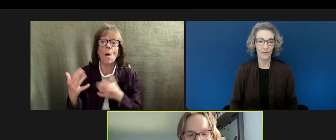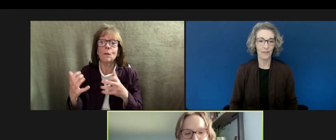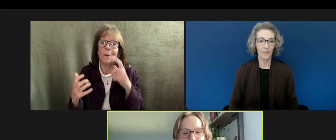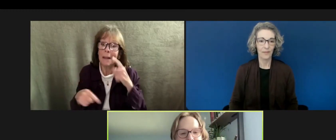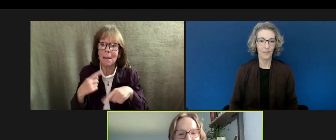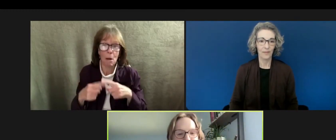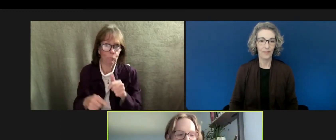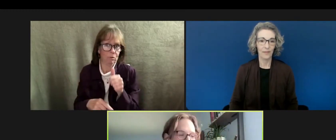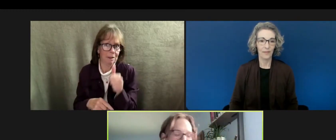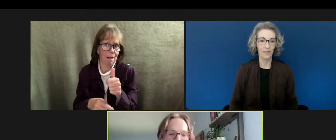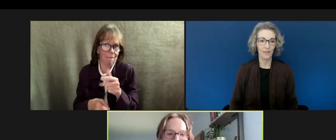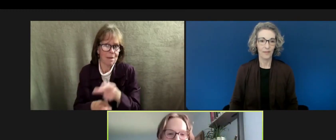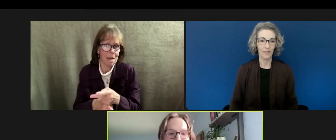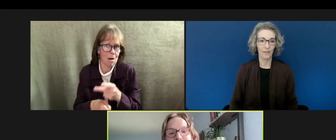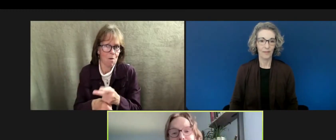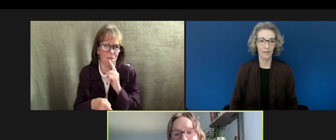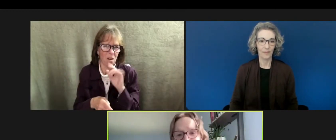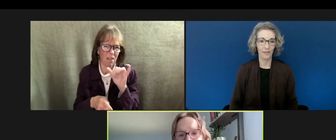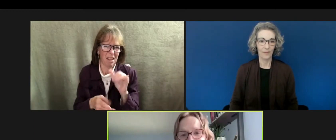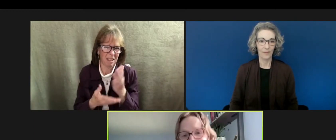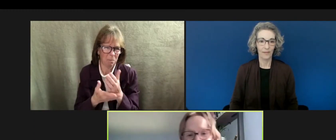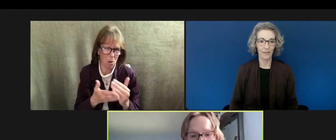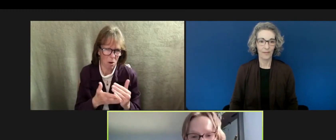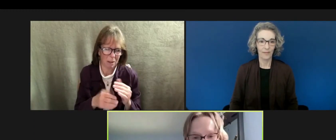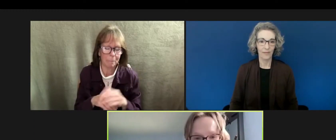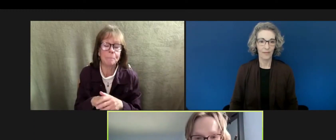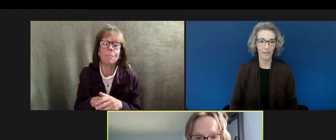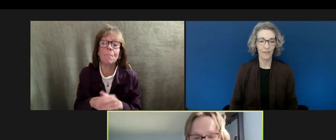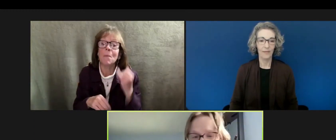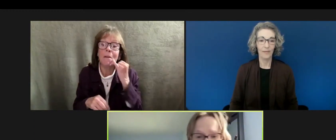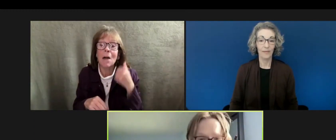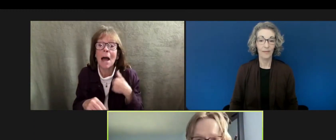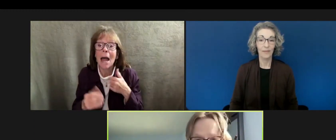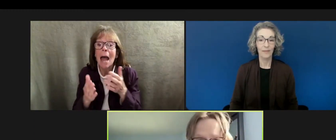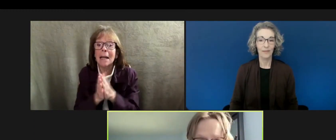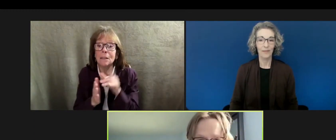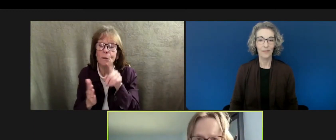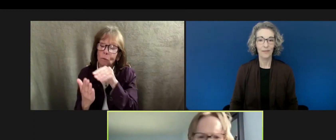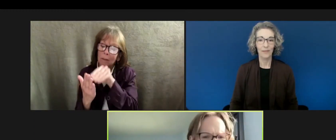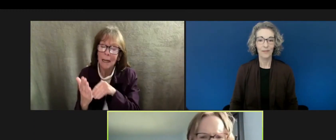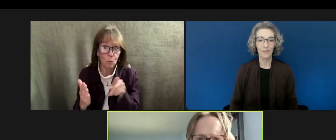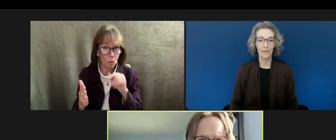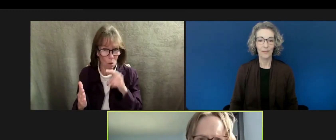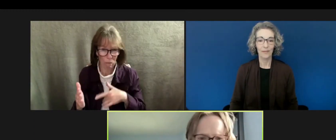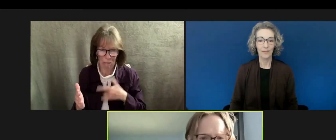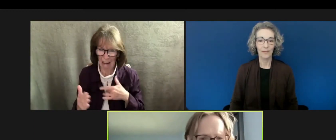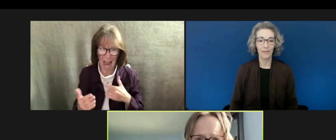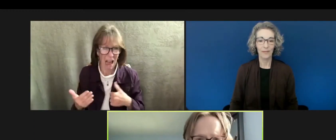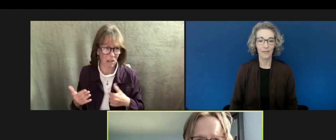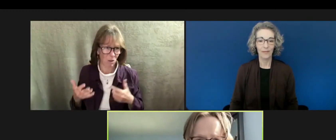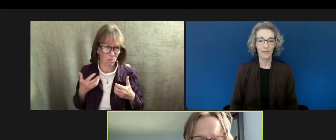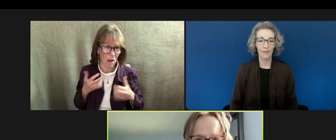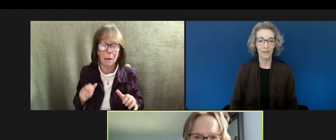So, if I I invite you to go fill out a poll and you don't feel like doing that, don't do it, I'm not gonna know.